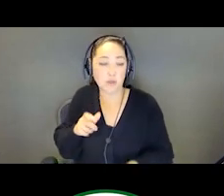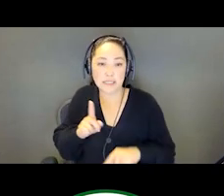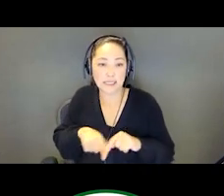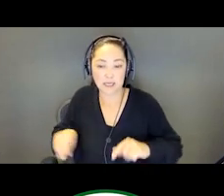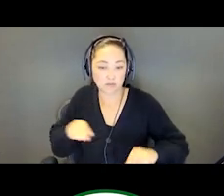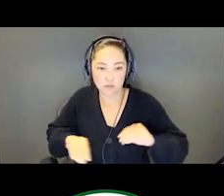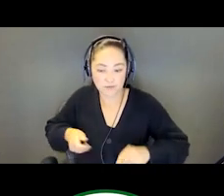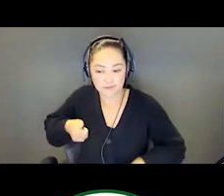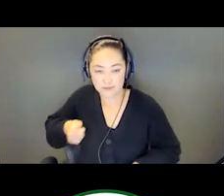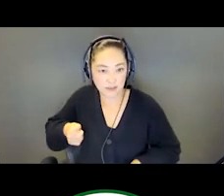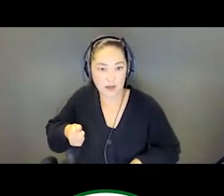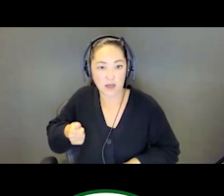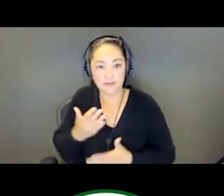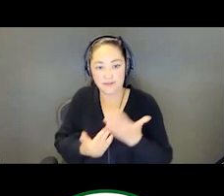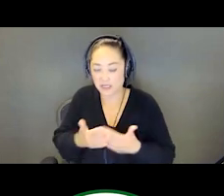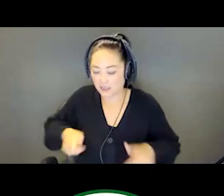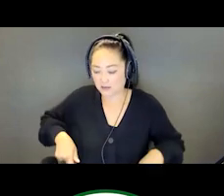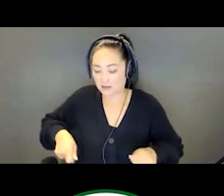connective ability to.